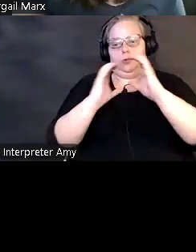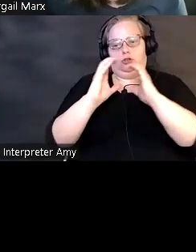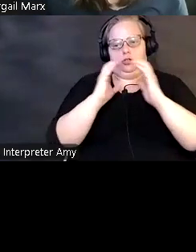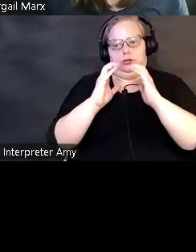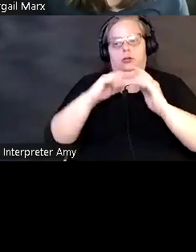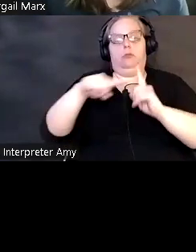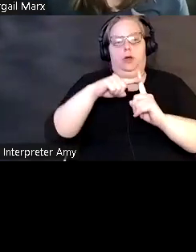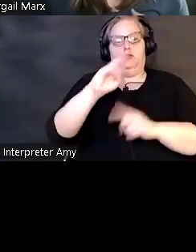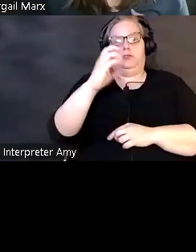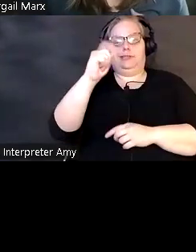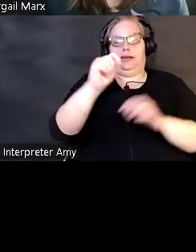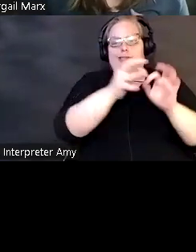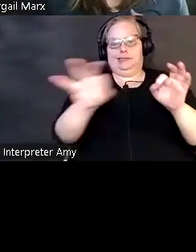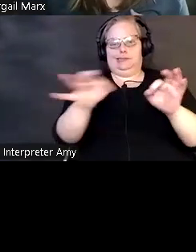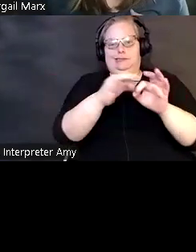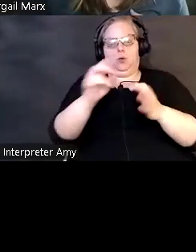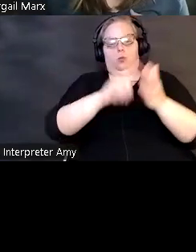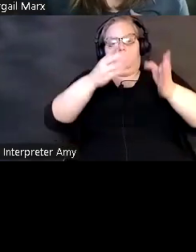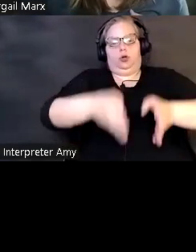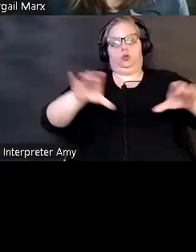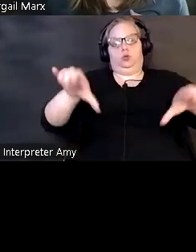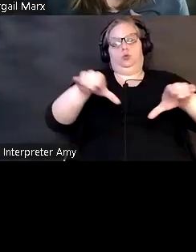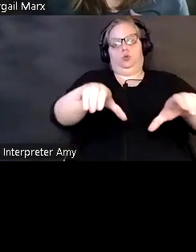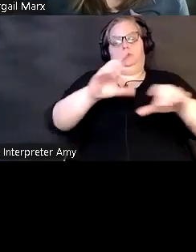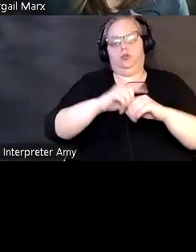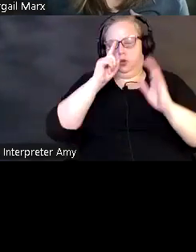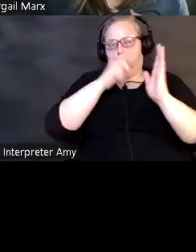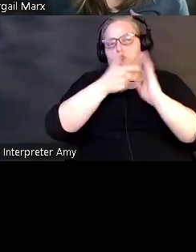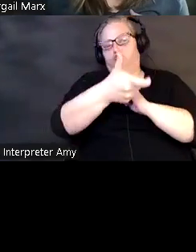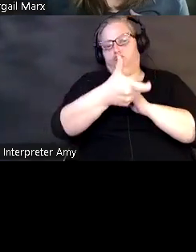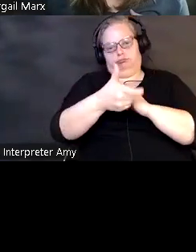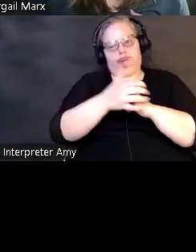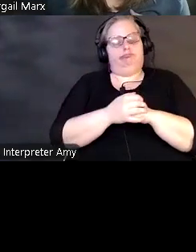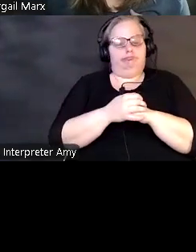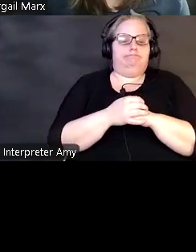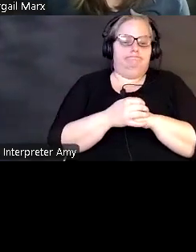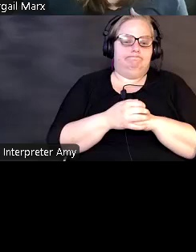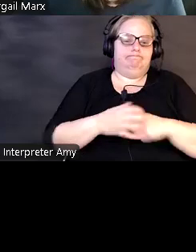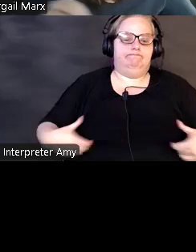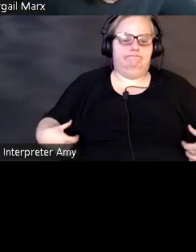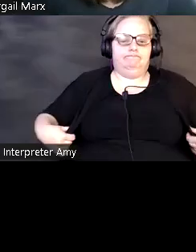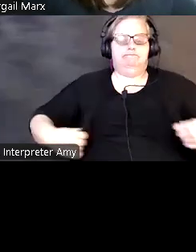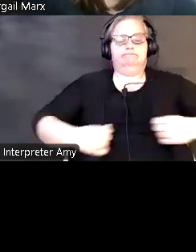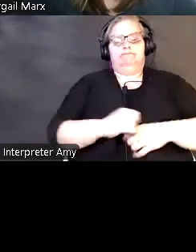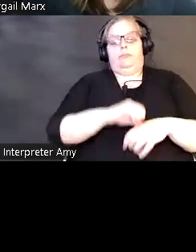is doing, so definitely check those out. So some other communication partner tools